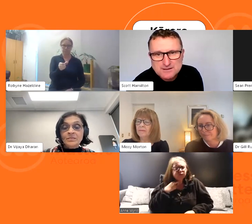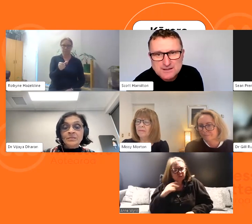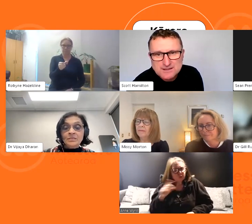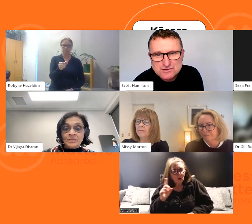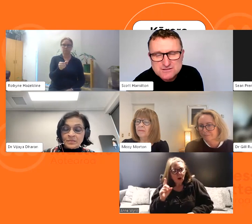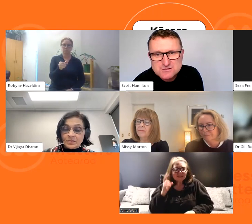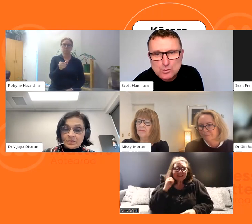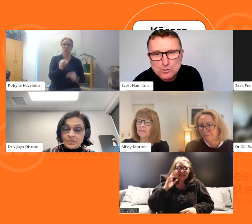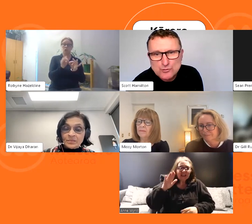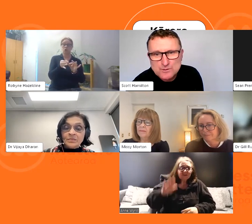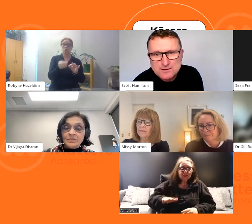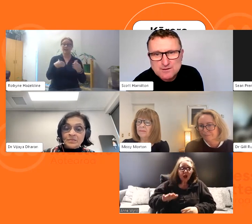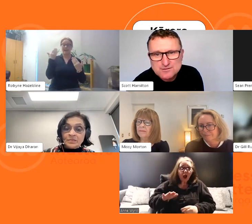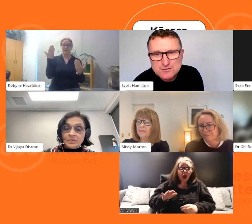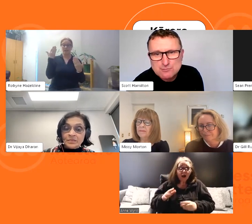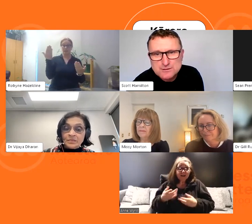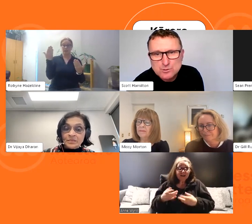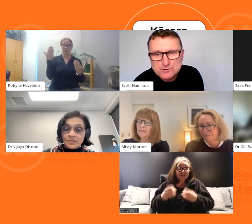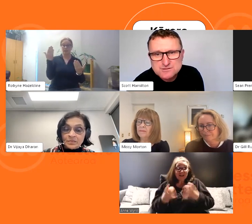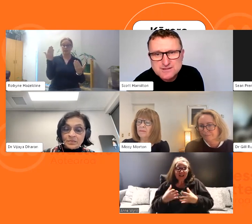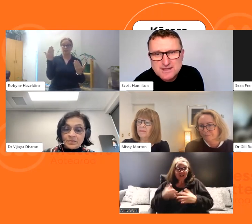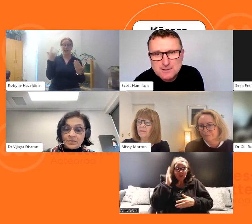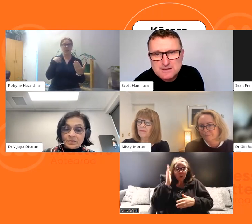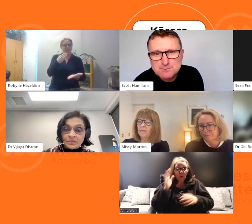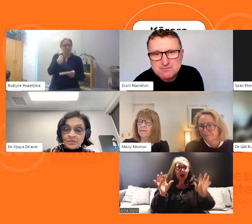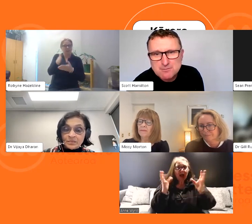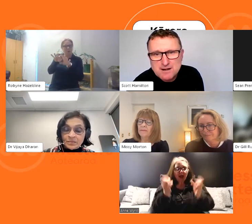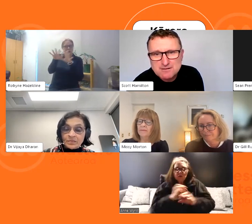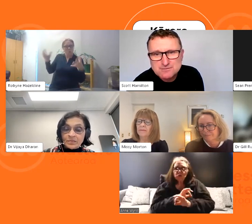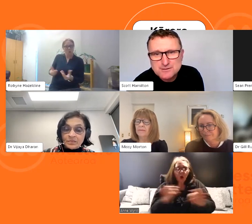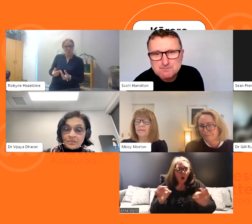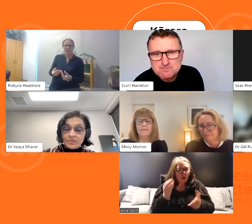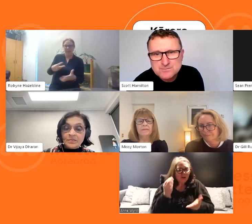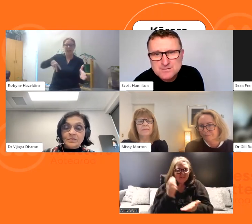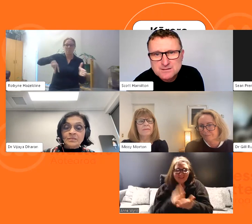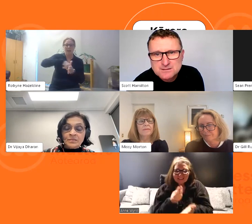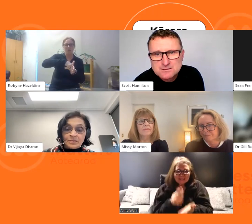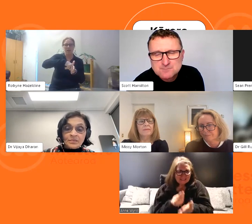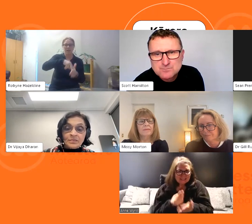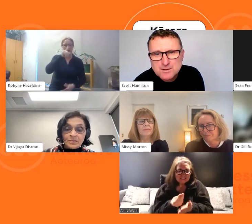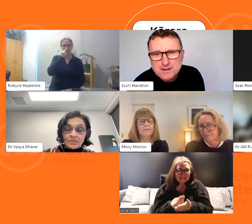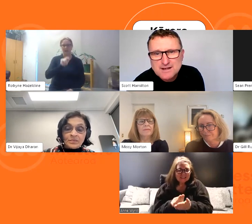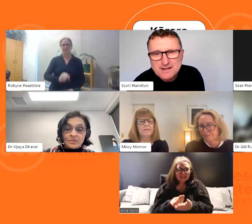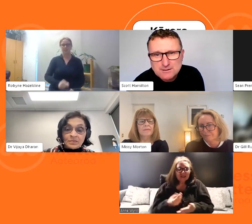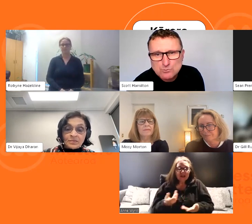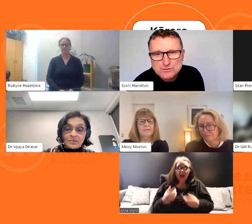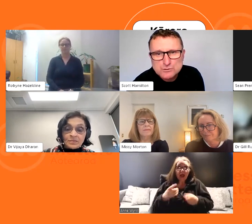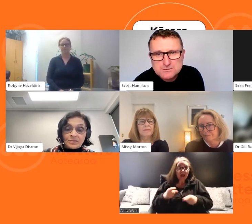in the lectures, also when they go out into the real world. So that can be a bit of a barrier for them. And again, we talked